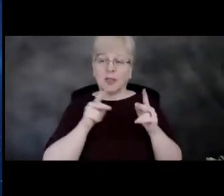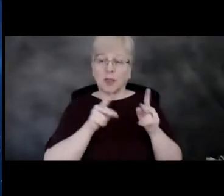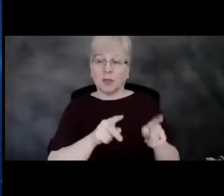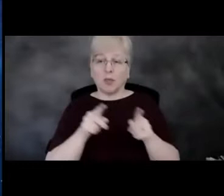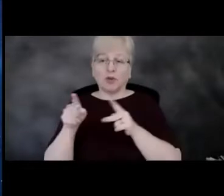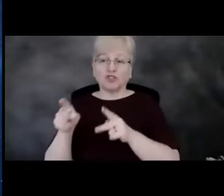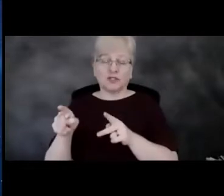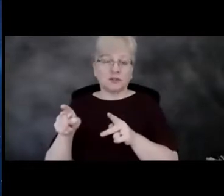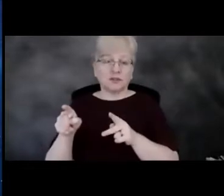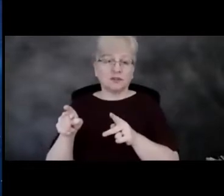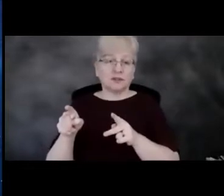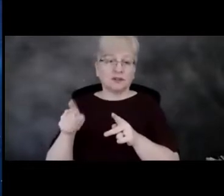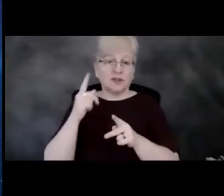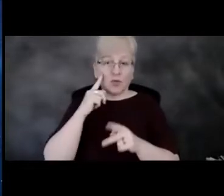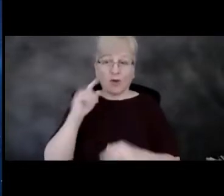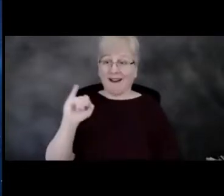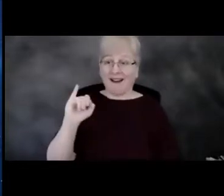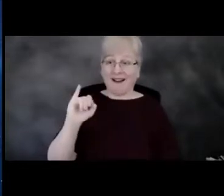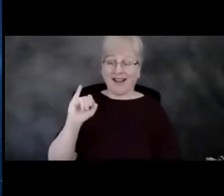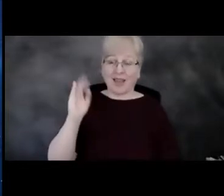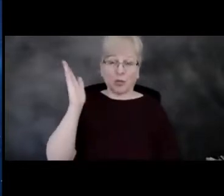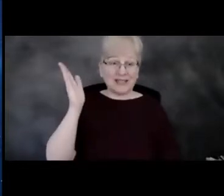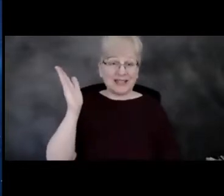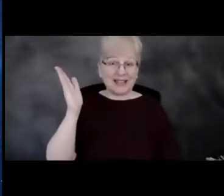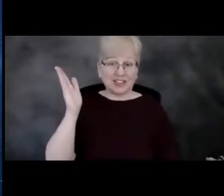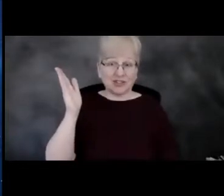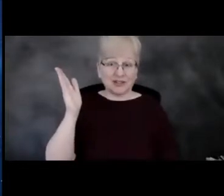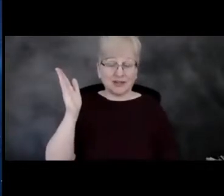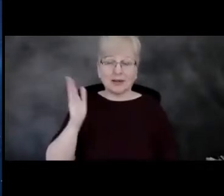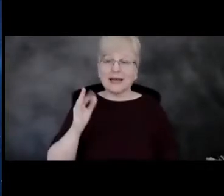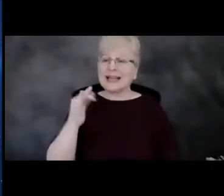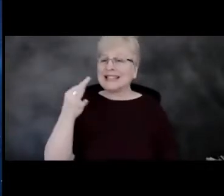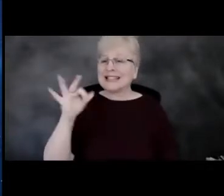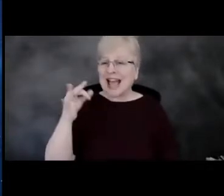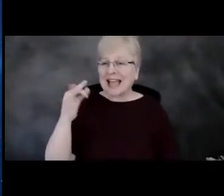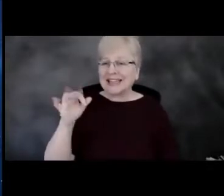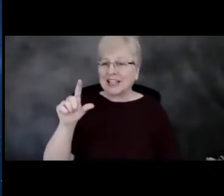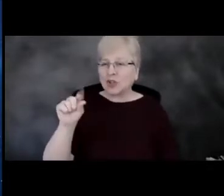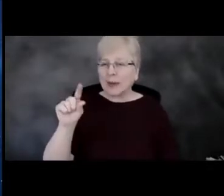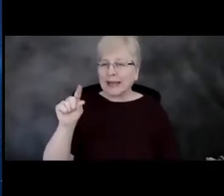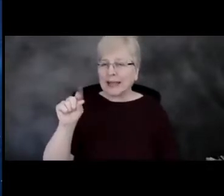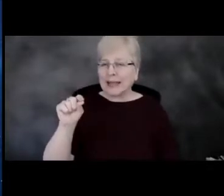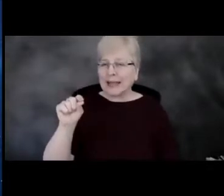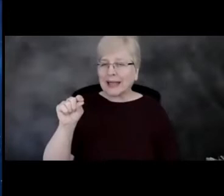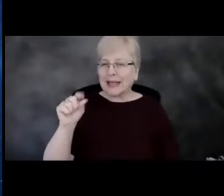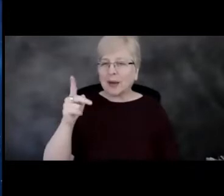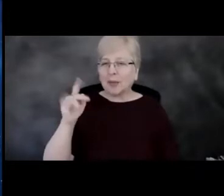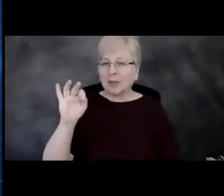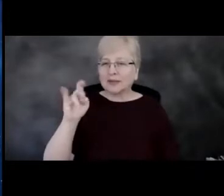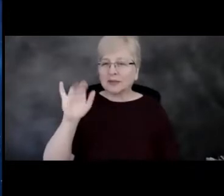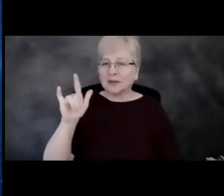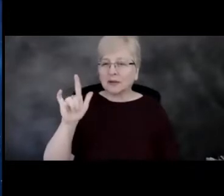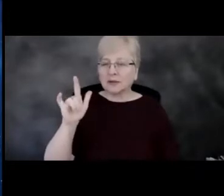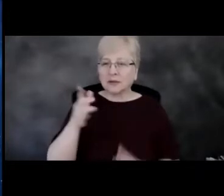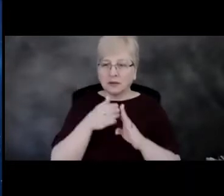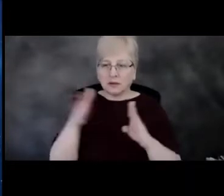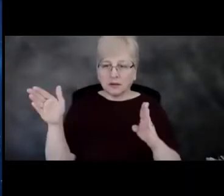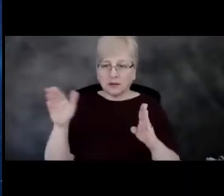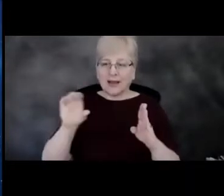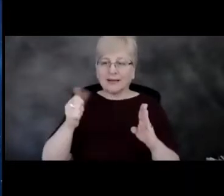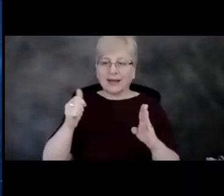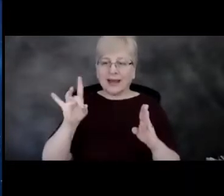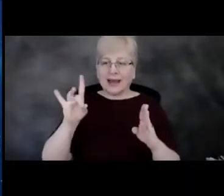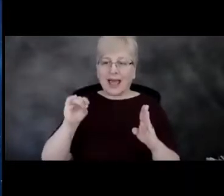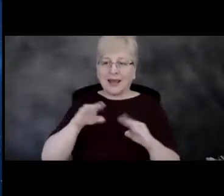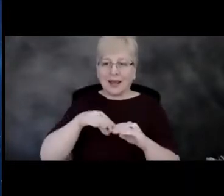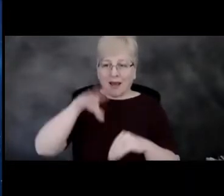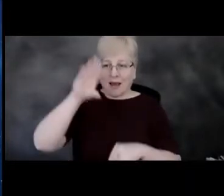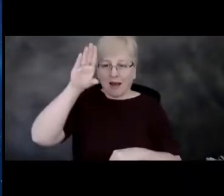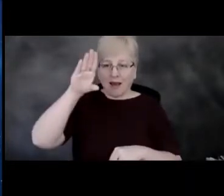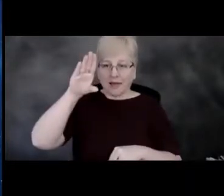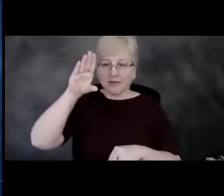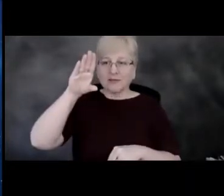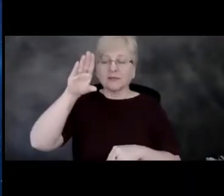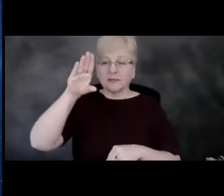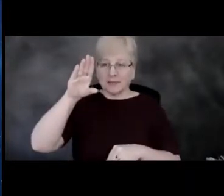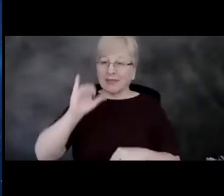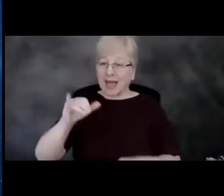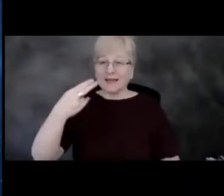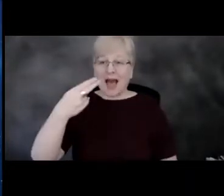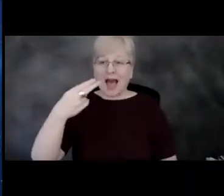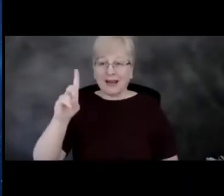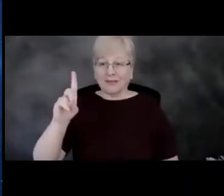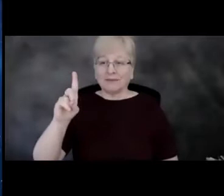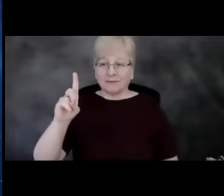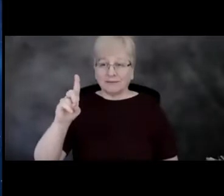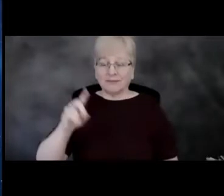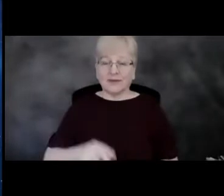are 1920 pixels high and 820 pixels high, so if you